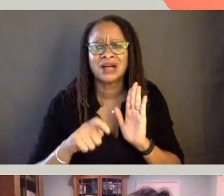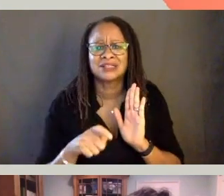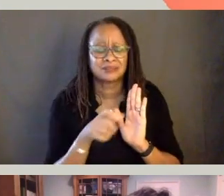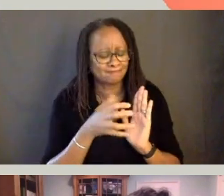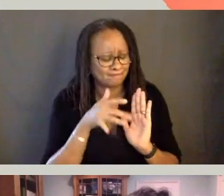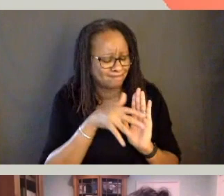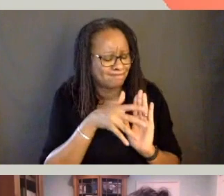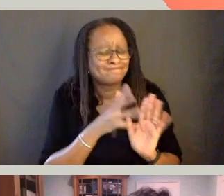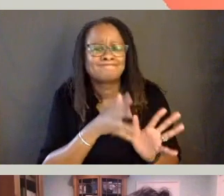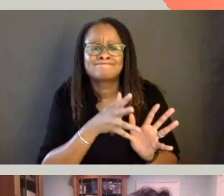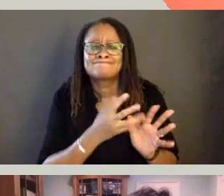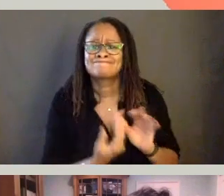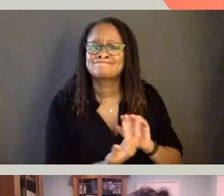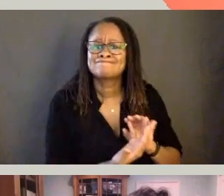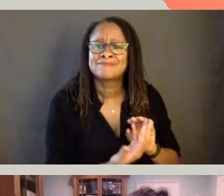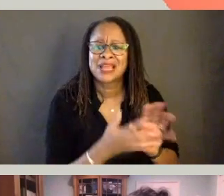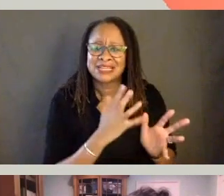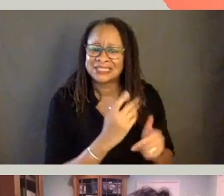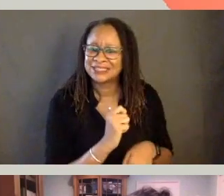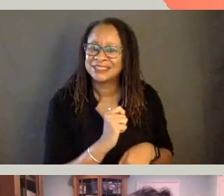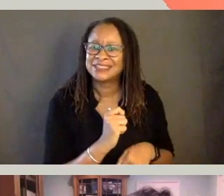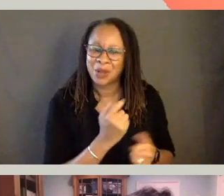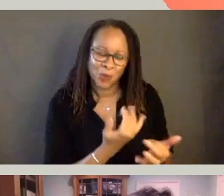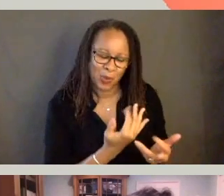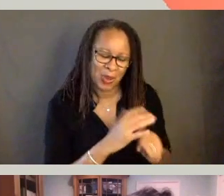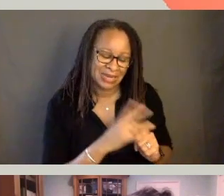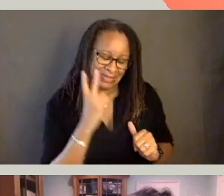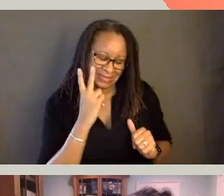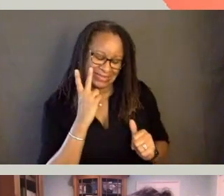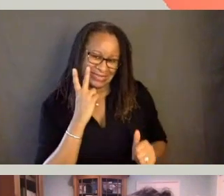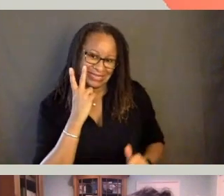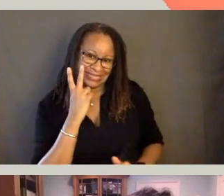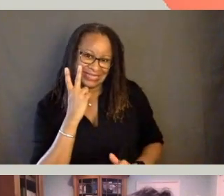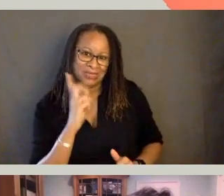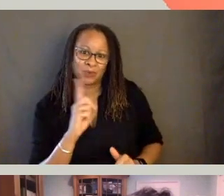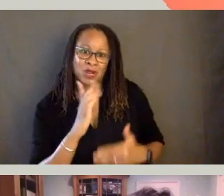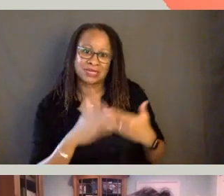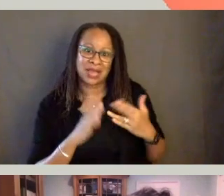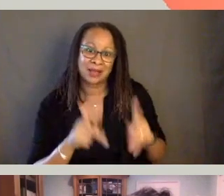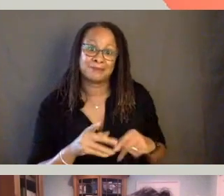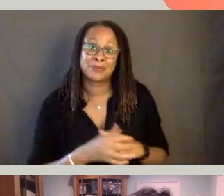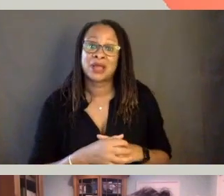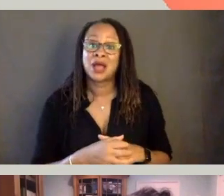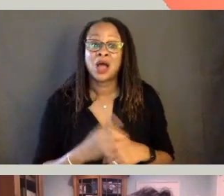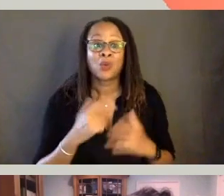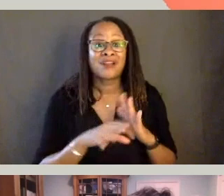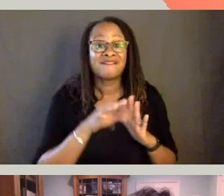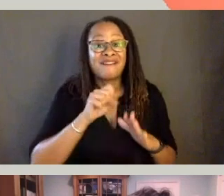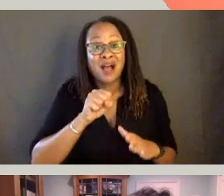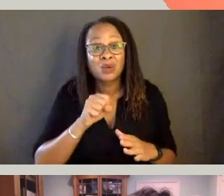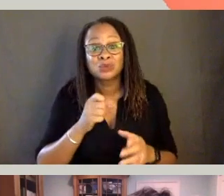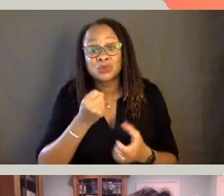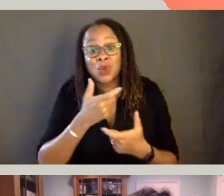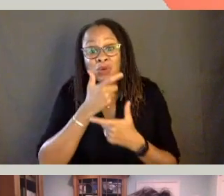and sit itself out and see where we end up and what I've found so interesting as the film is rolled out